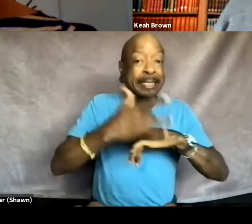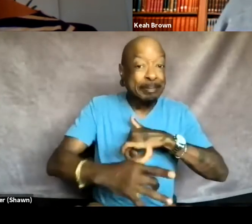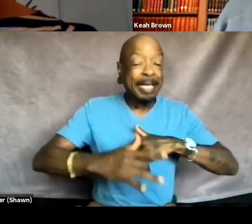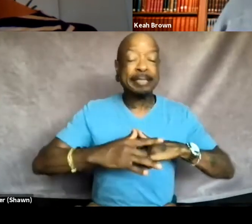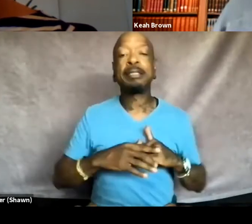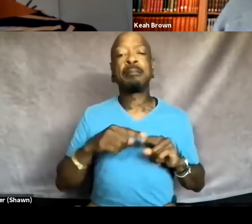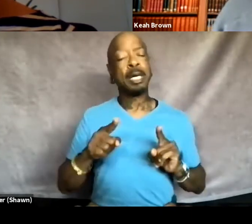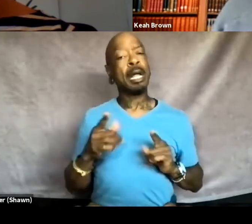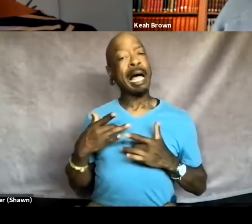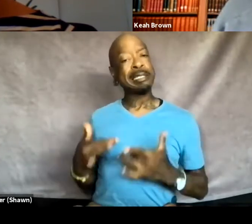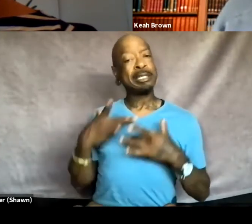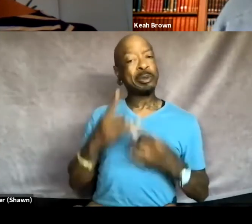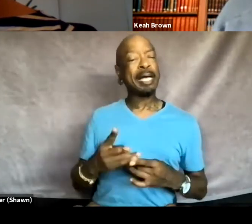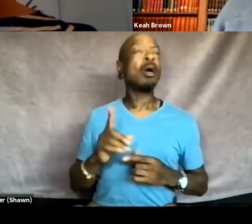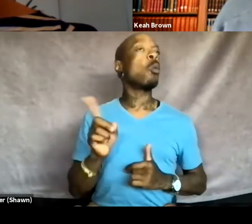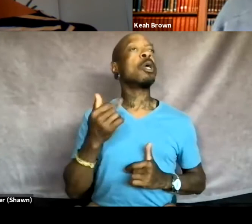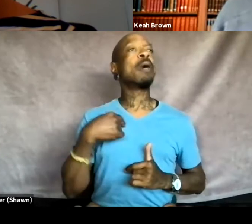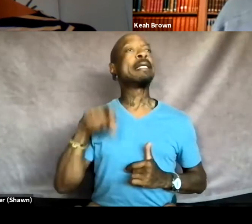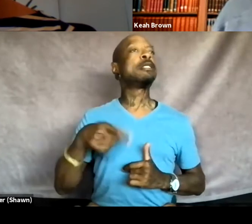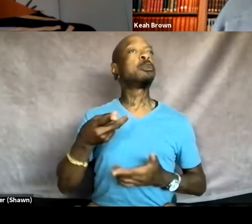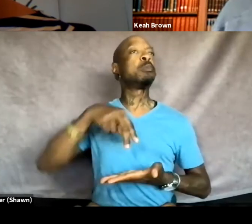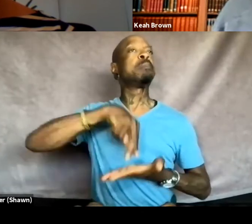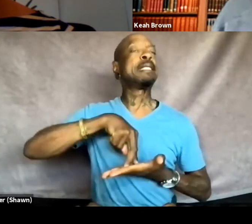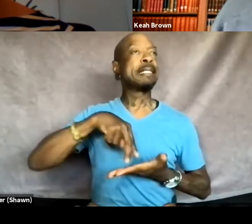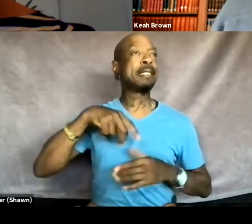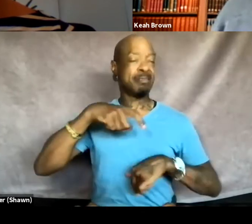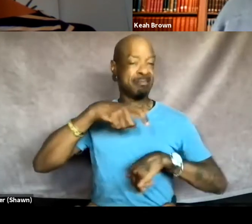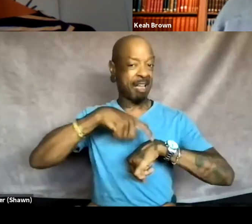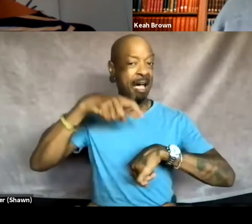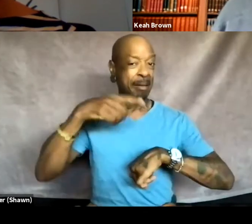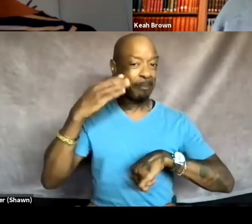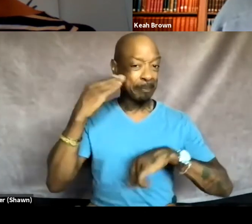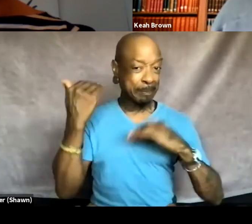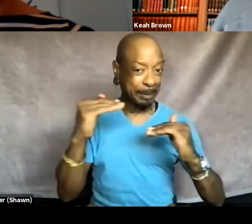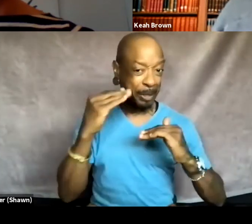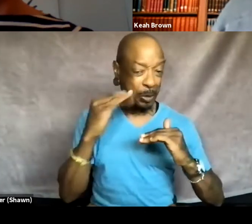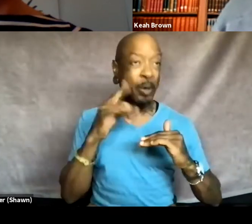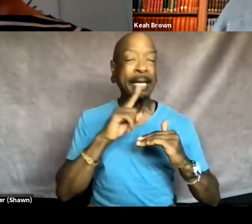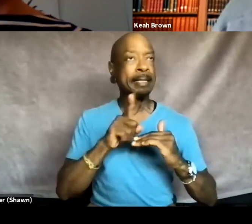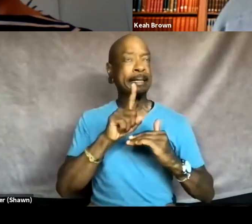Keah Brown: Where I need to be in terms of time frame and specific dates and like it